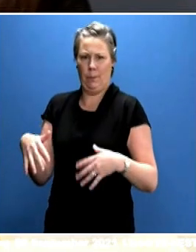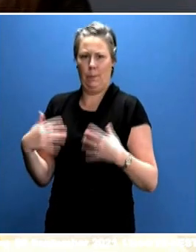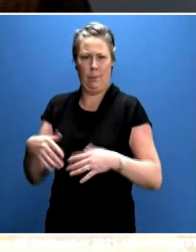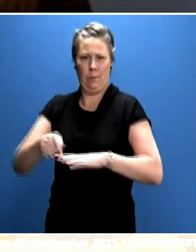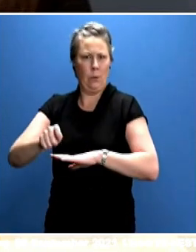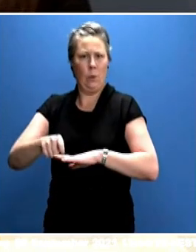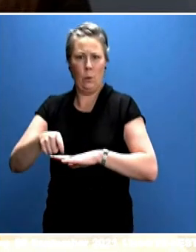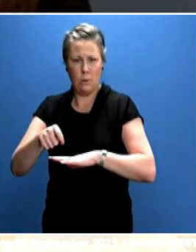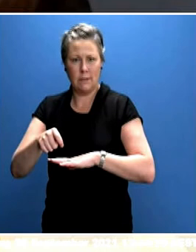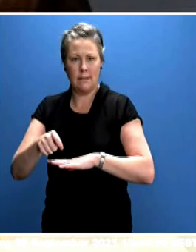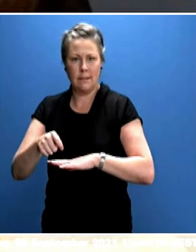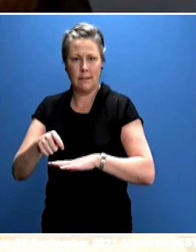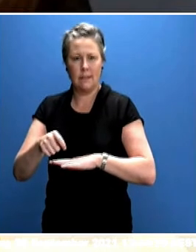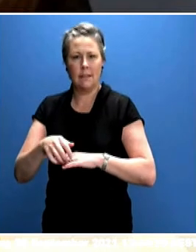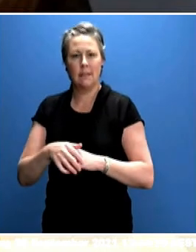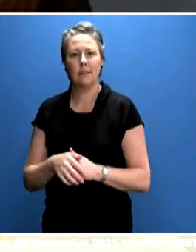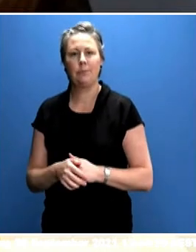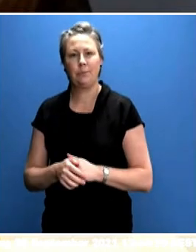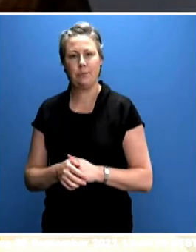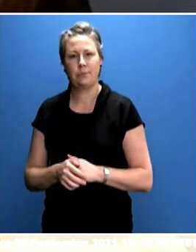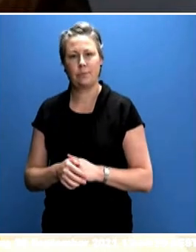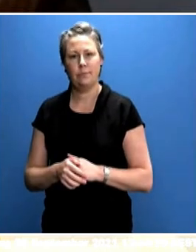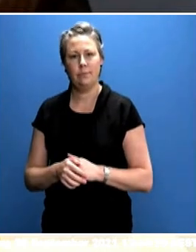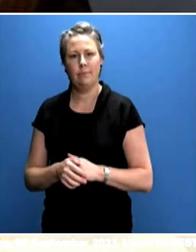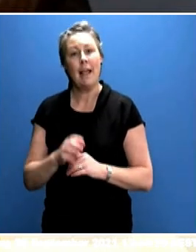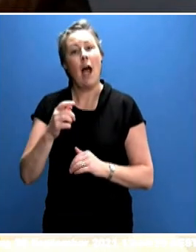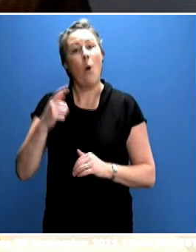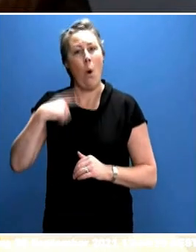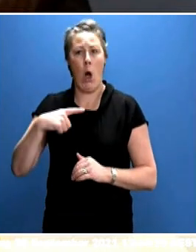if only the Aboriginal people meaningfully engage in the process --- and I'm